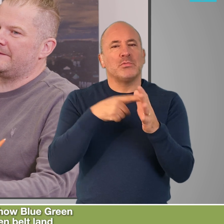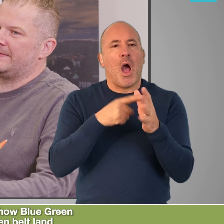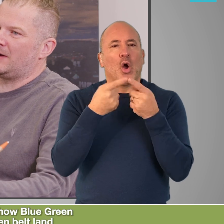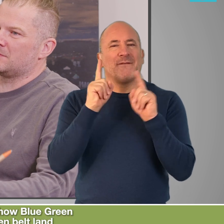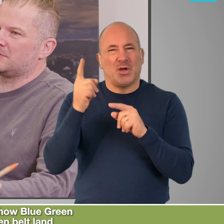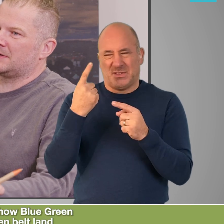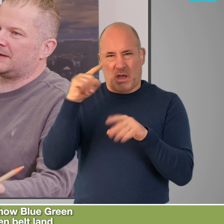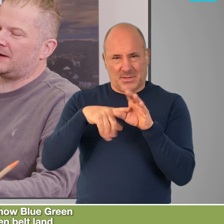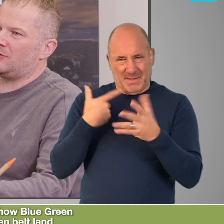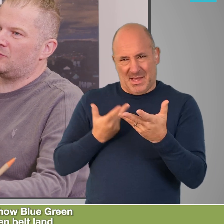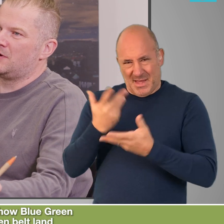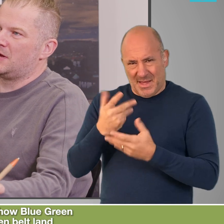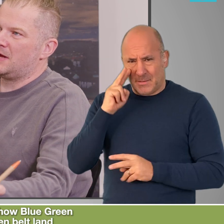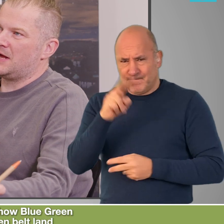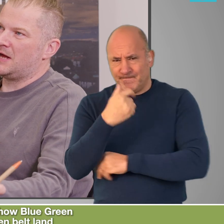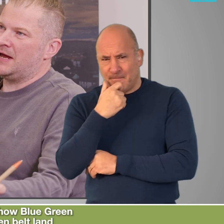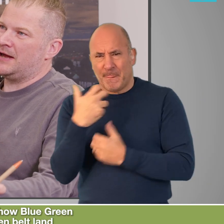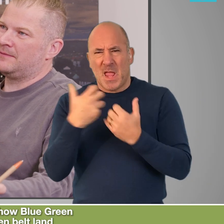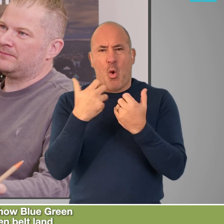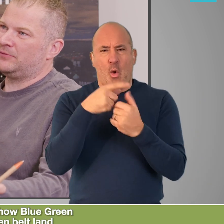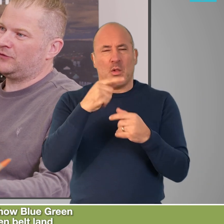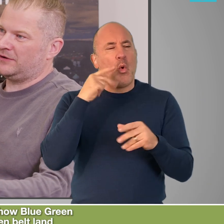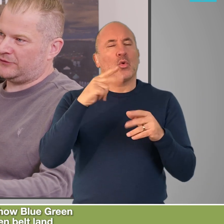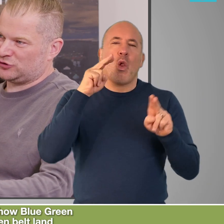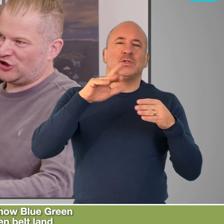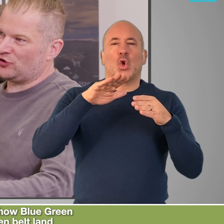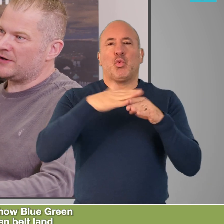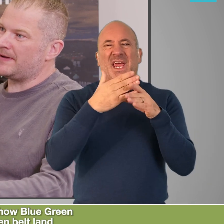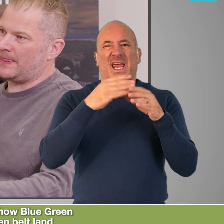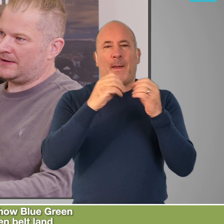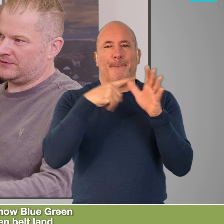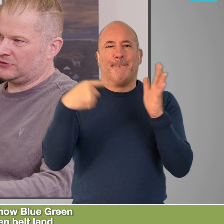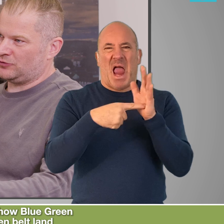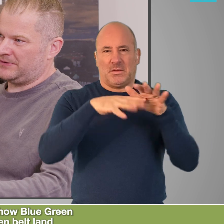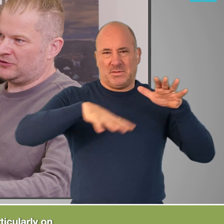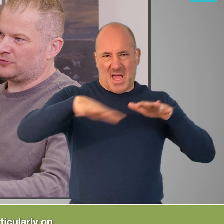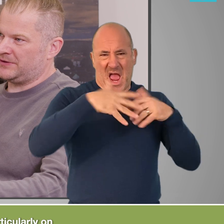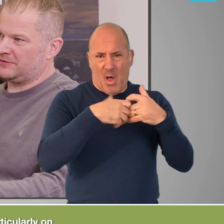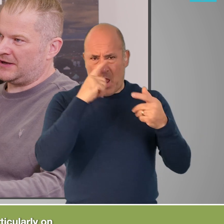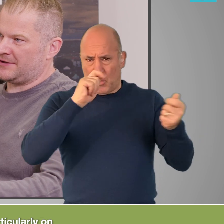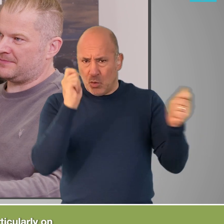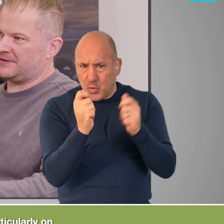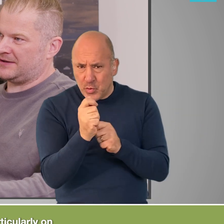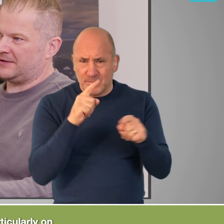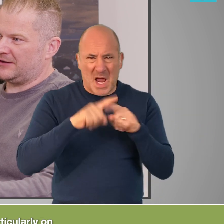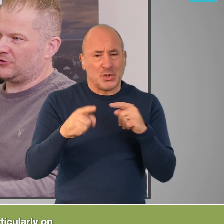and that was looking at how Blue Green infrastructure in green belt land could be utilised particularly on